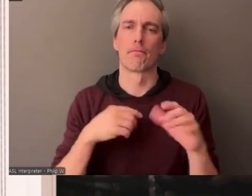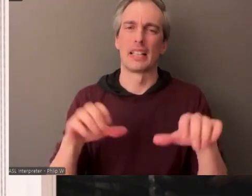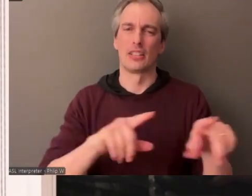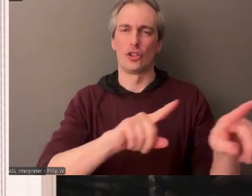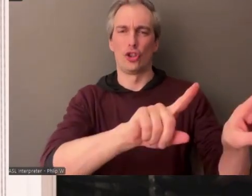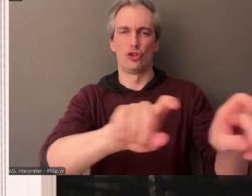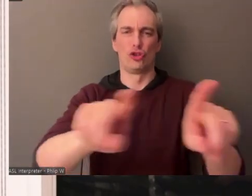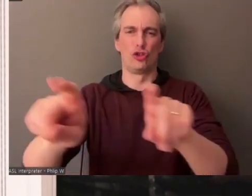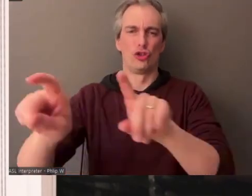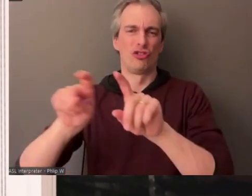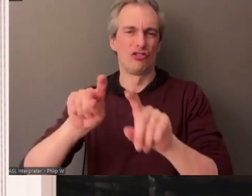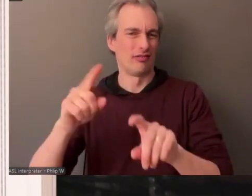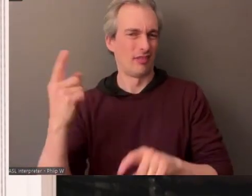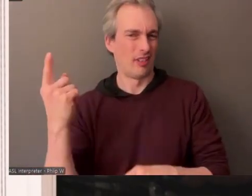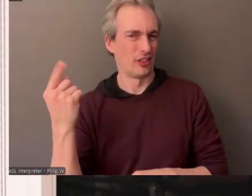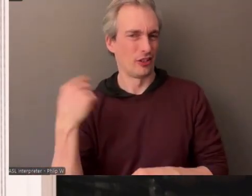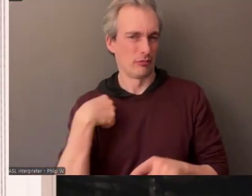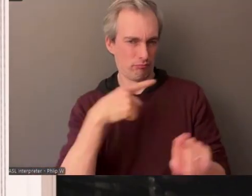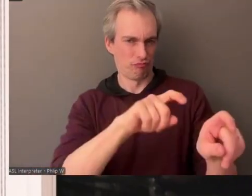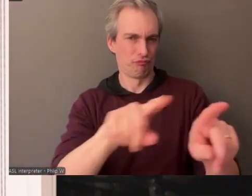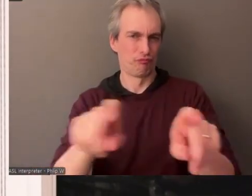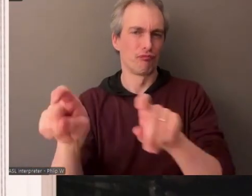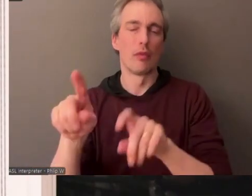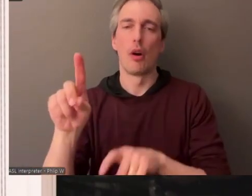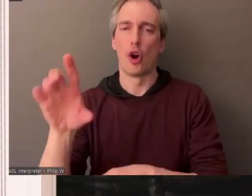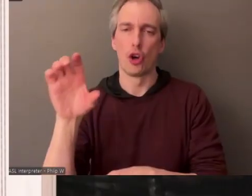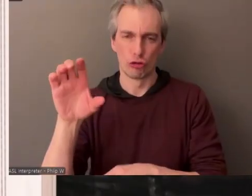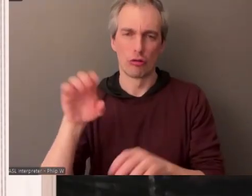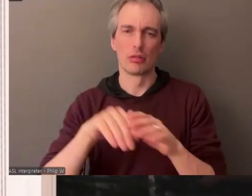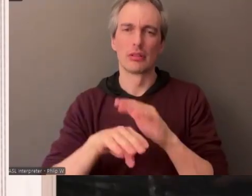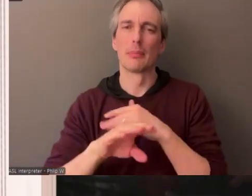experts who had been laid off. Or experienced job loss in some way.